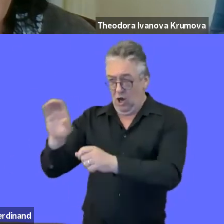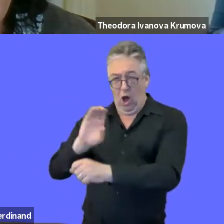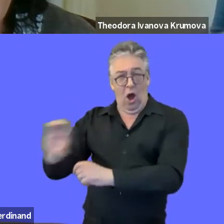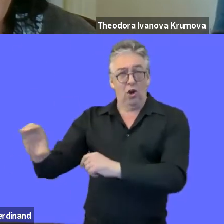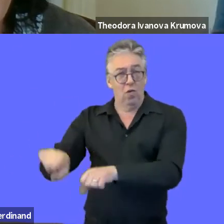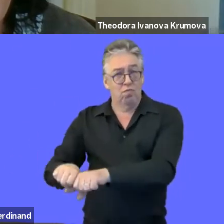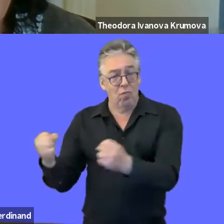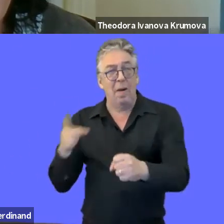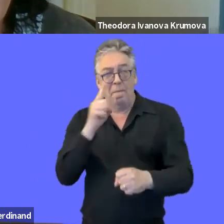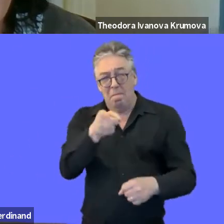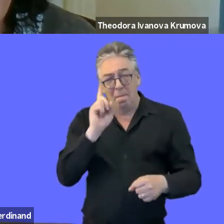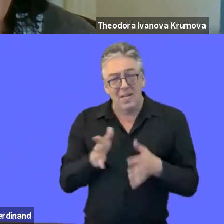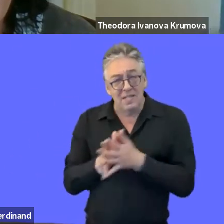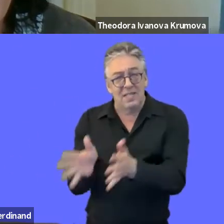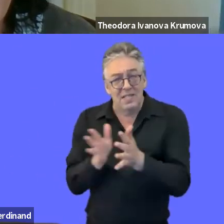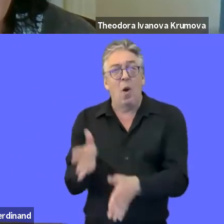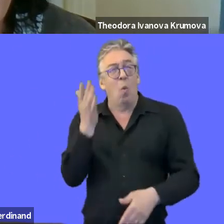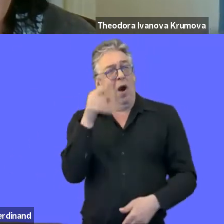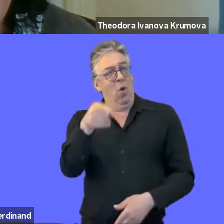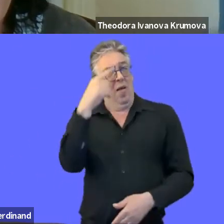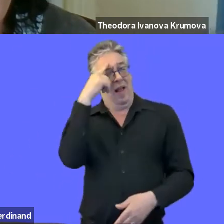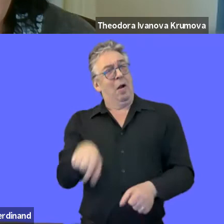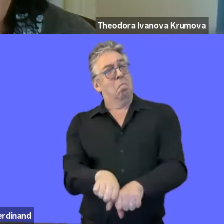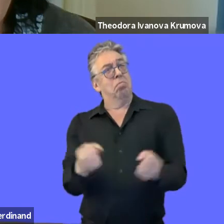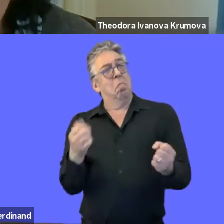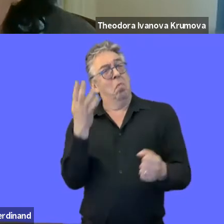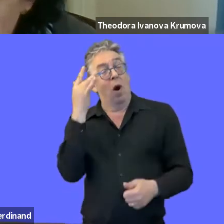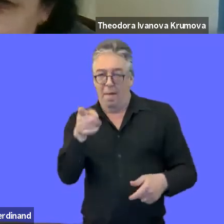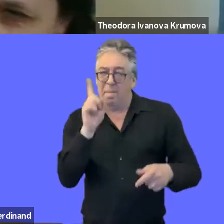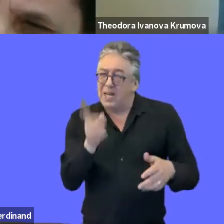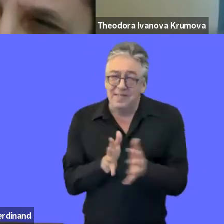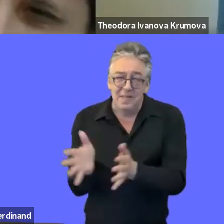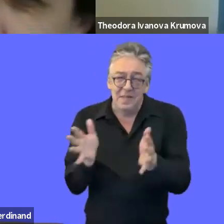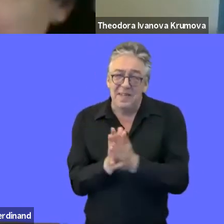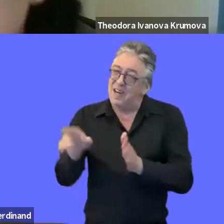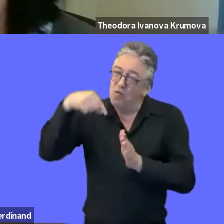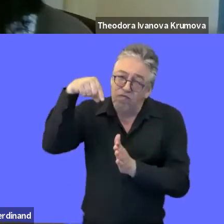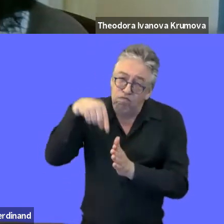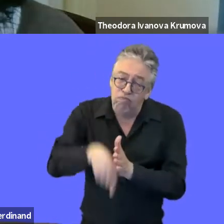Sometimes, if the legal classification may not be exact,